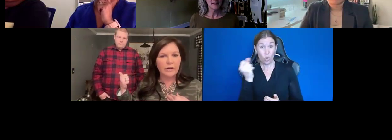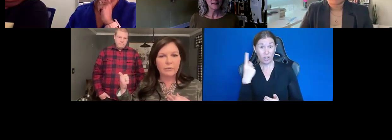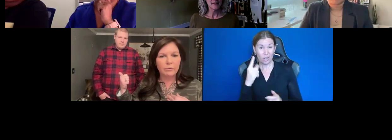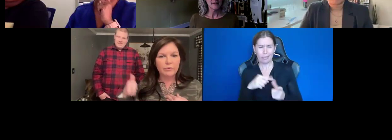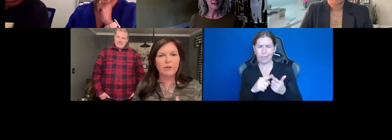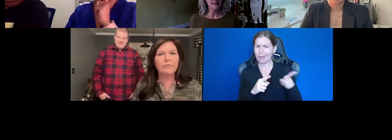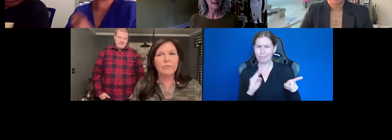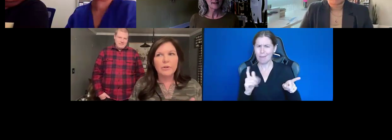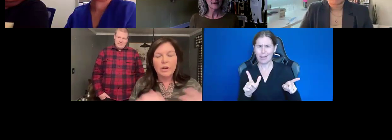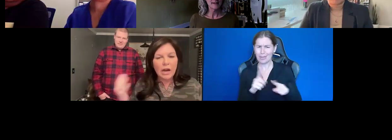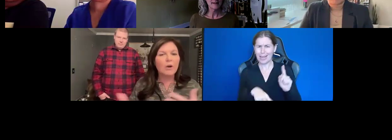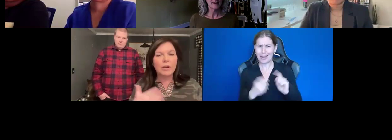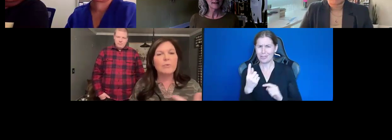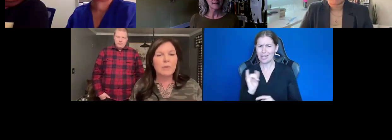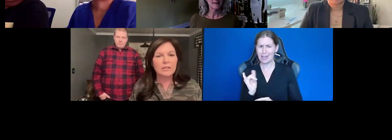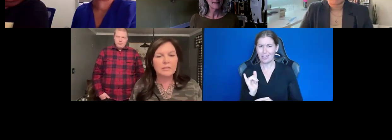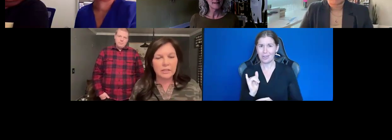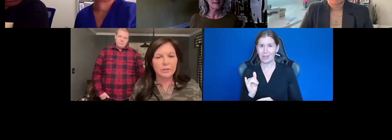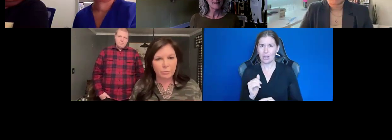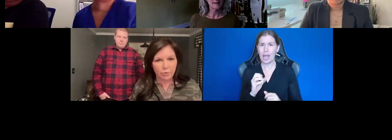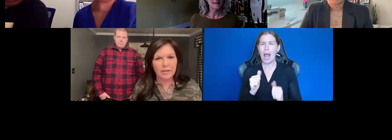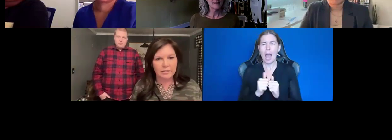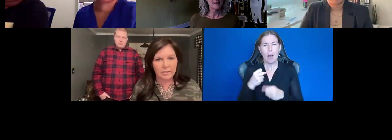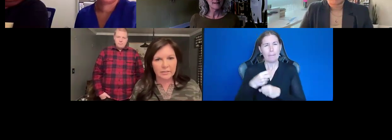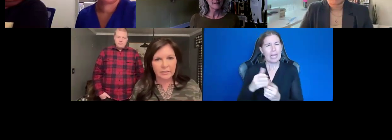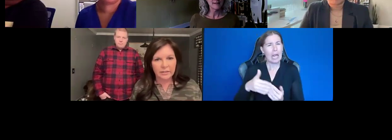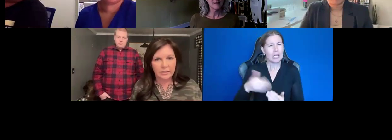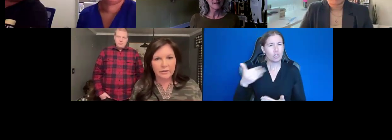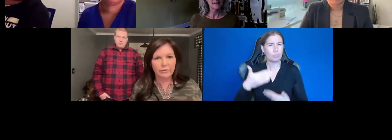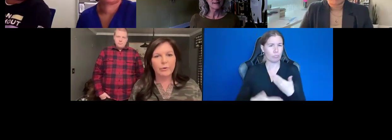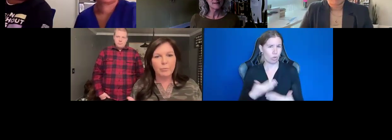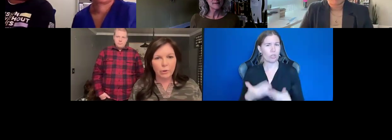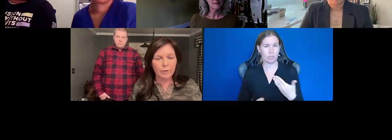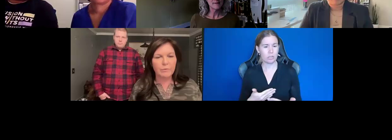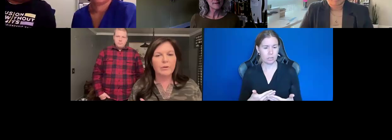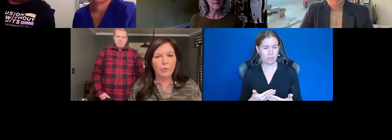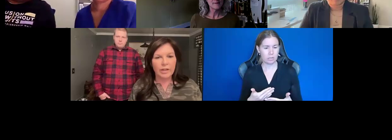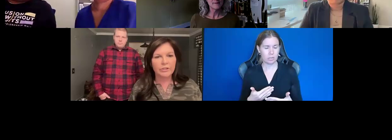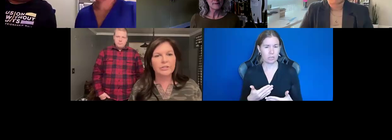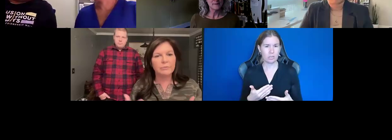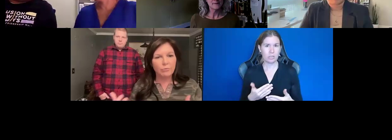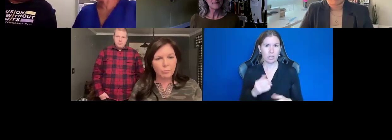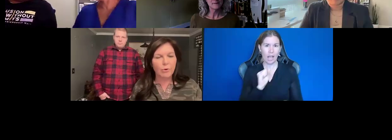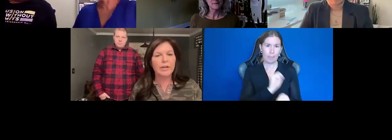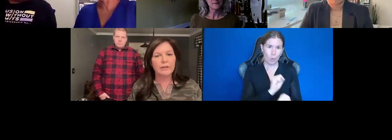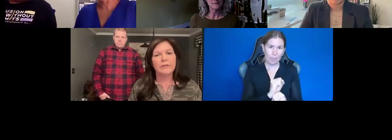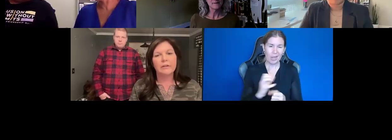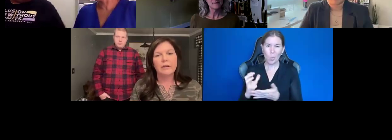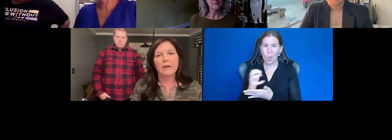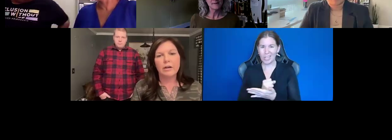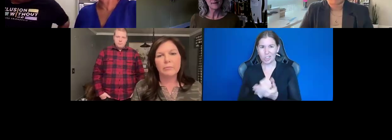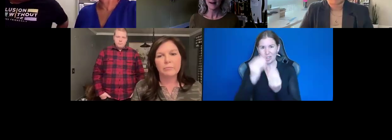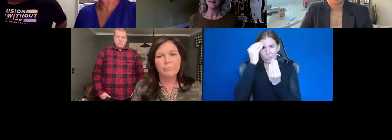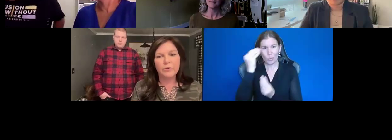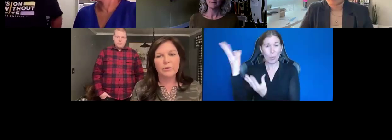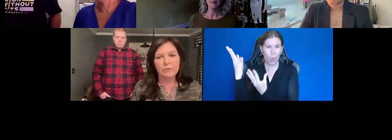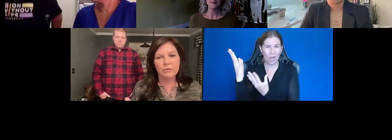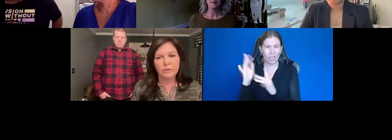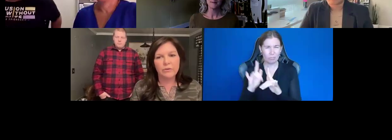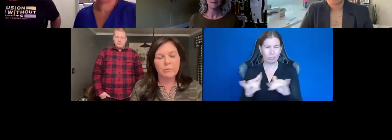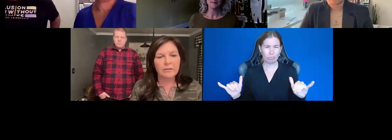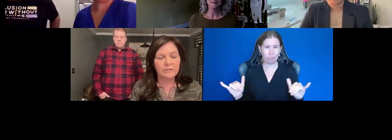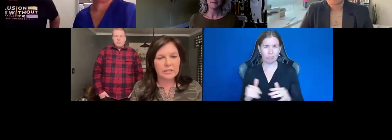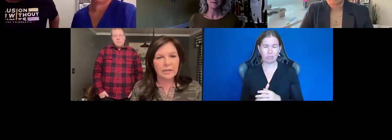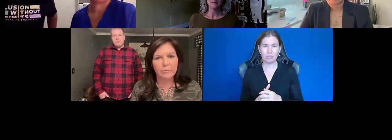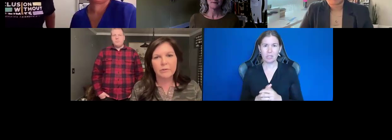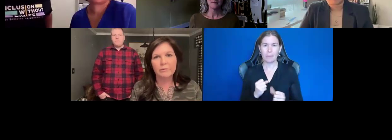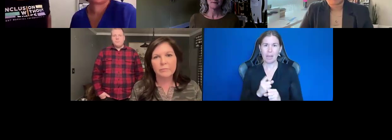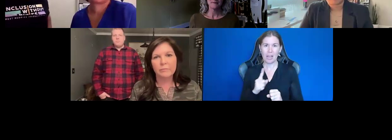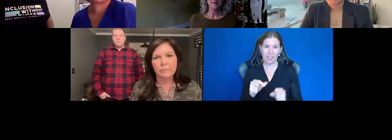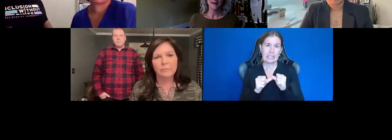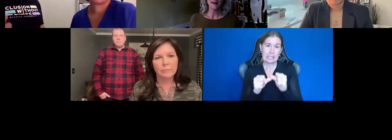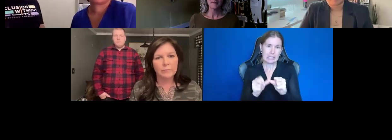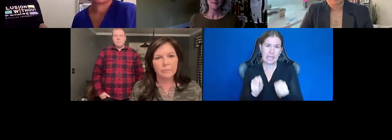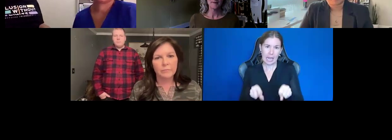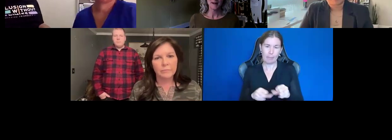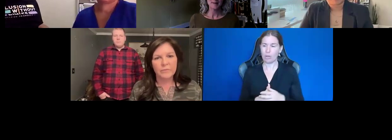You know, how can we make this an easier process employment, wages, reporting to make this sustainable.